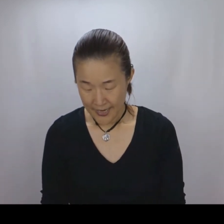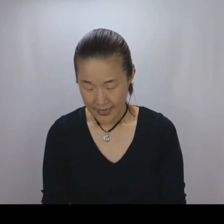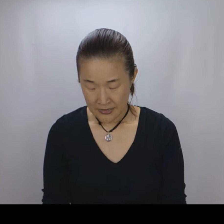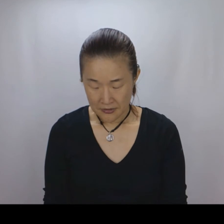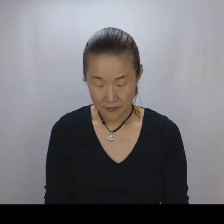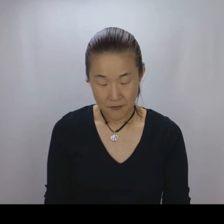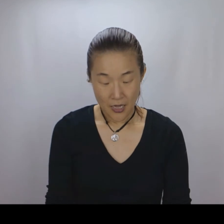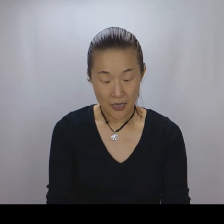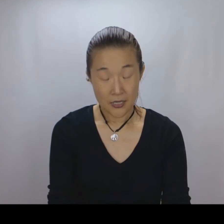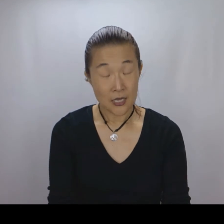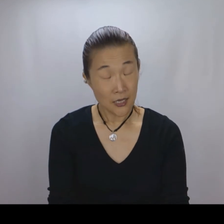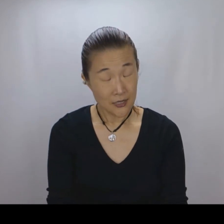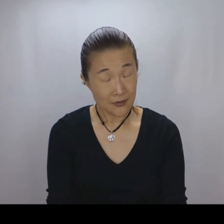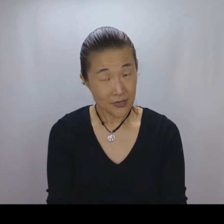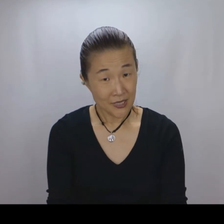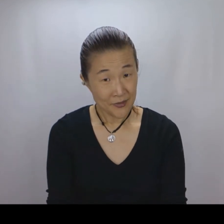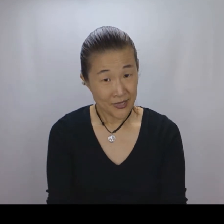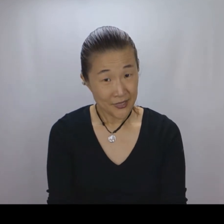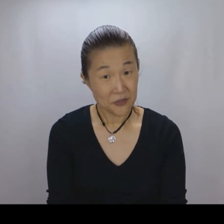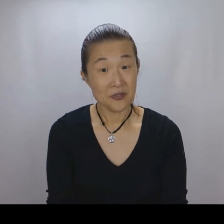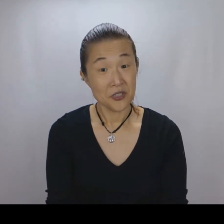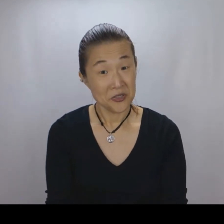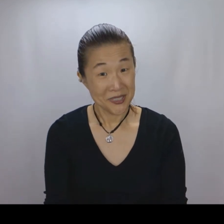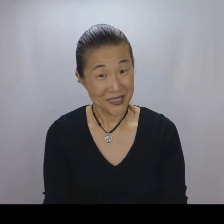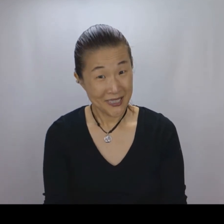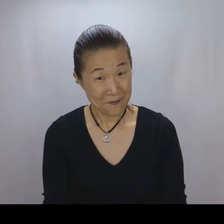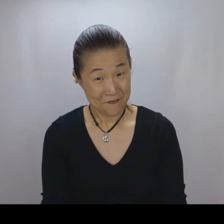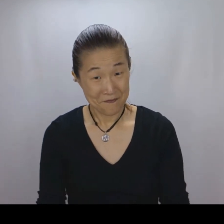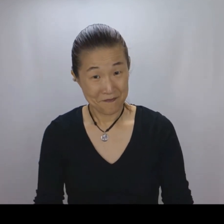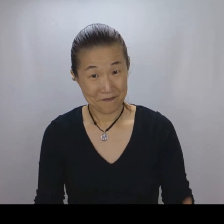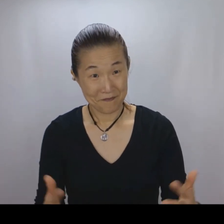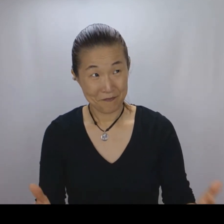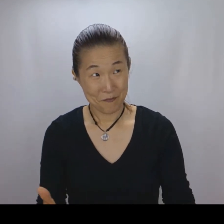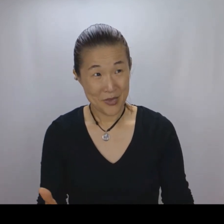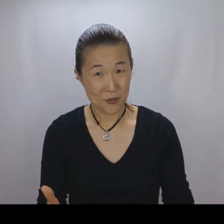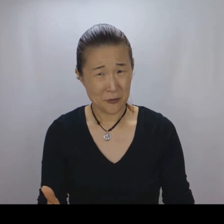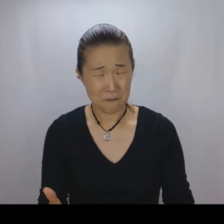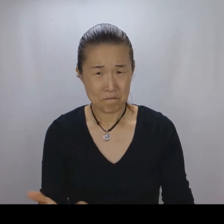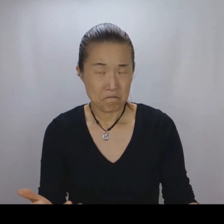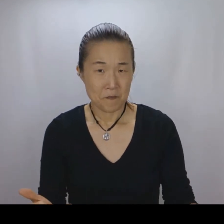and a lot of time going to get married you do get step people